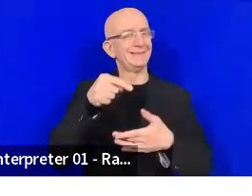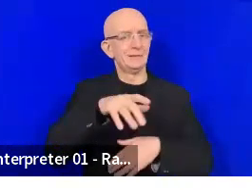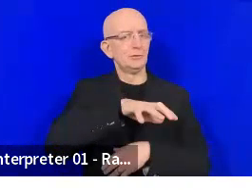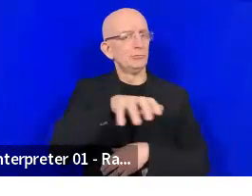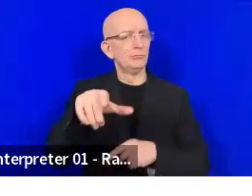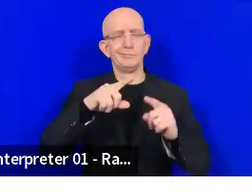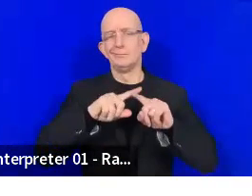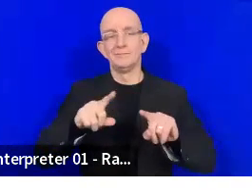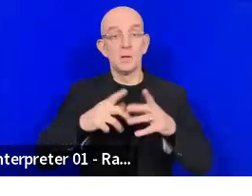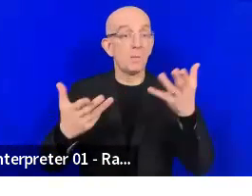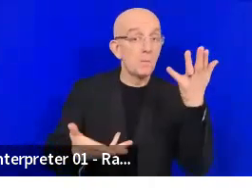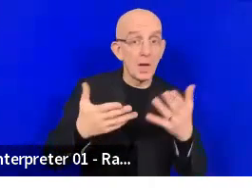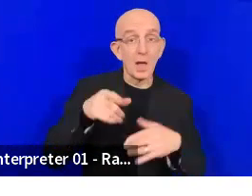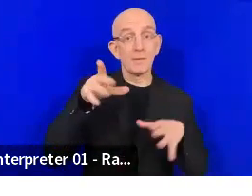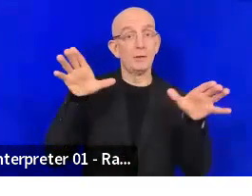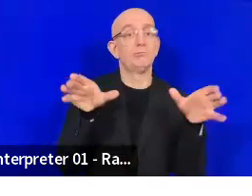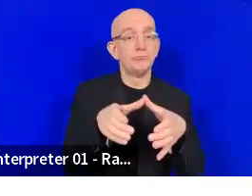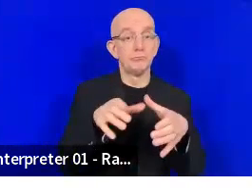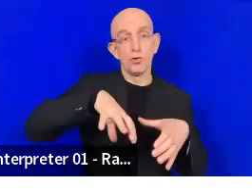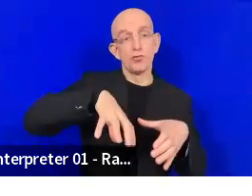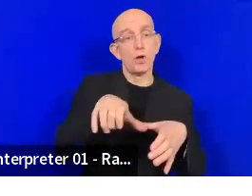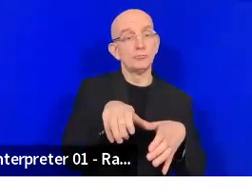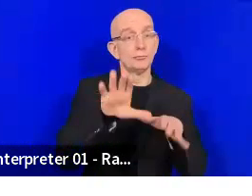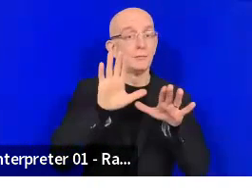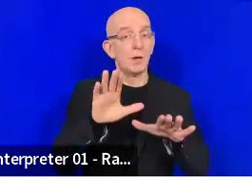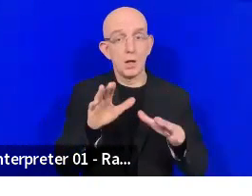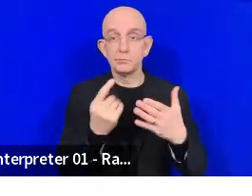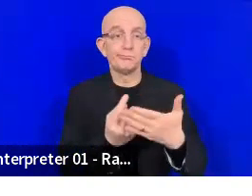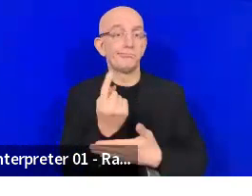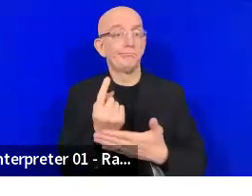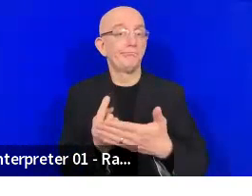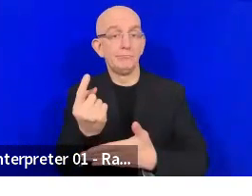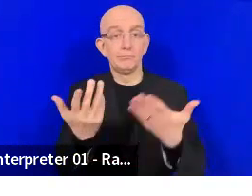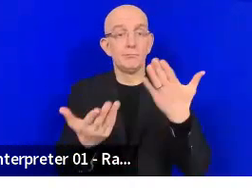to use the Action Agenda as you see it makes sense.